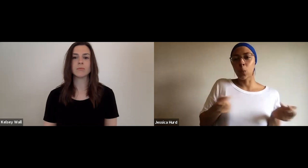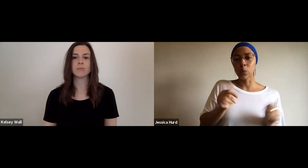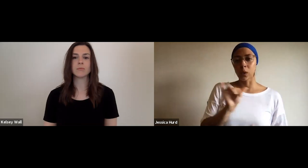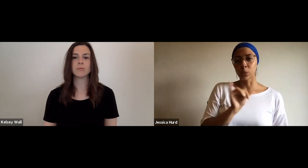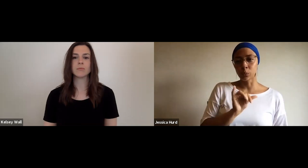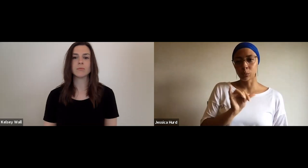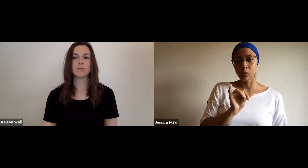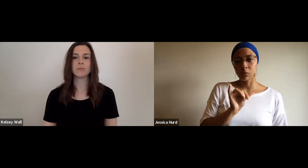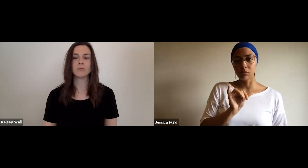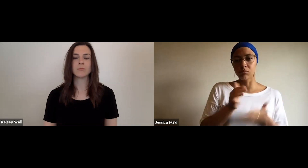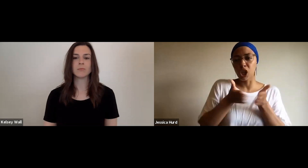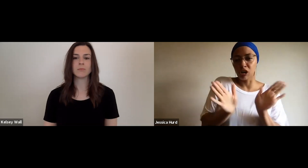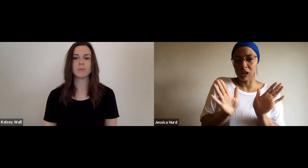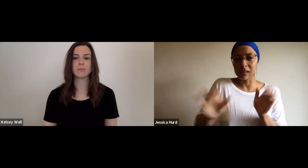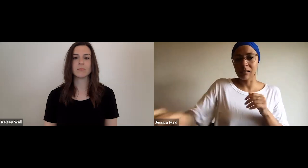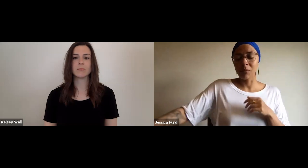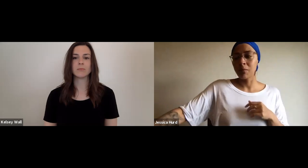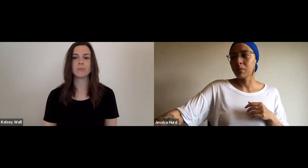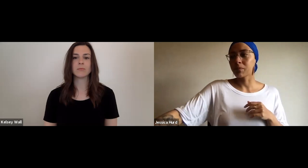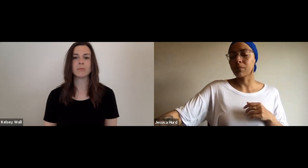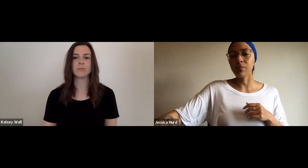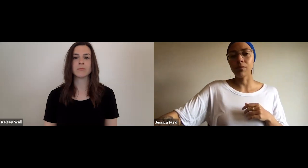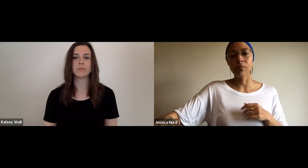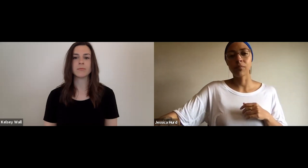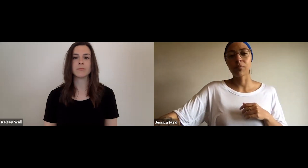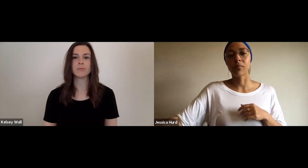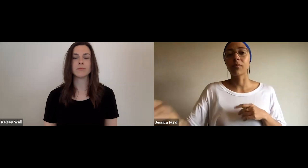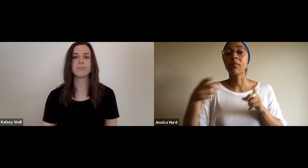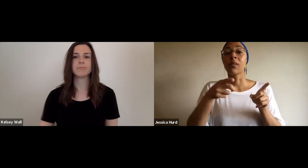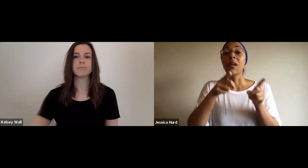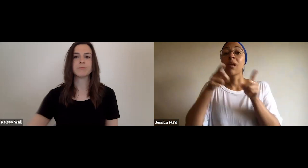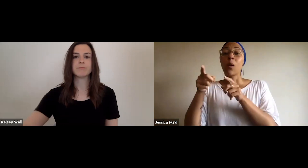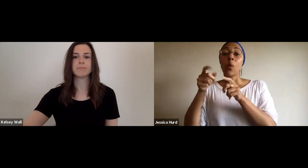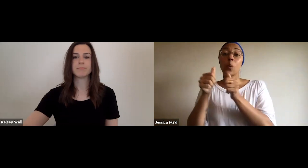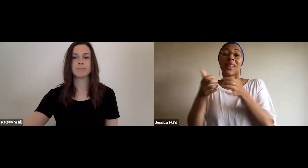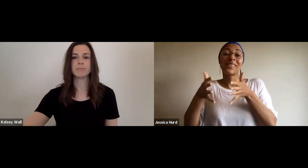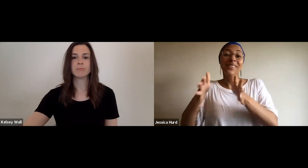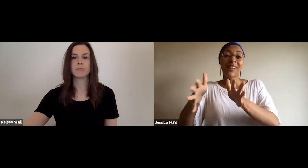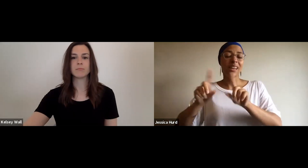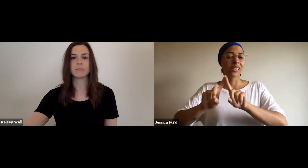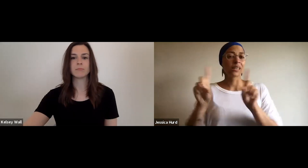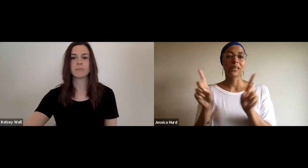that problem will resolve itself and go away. Stress is a short-term problem that can be resolved,